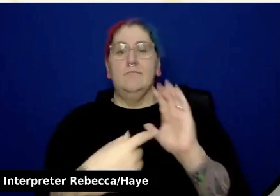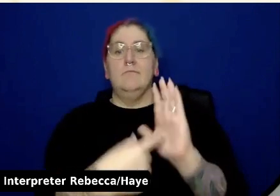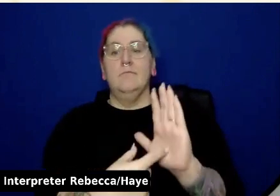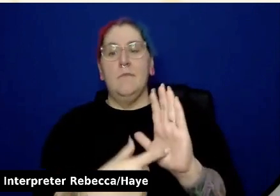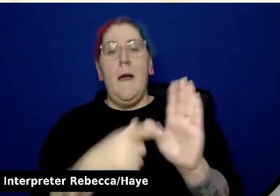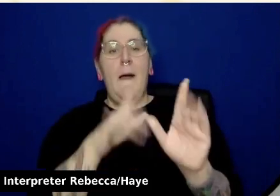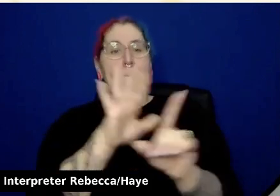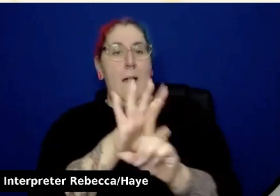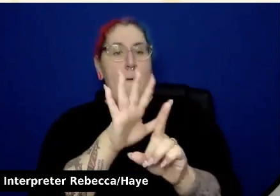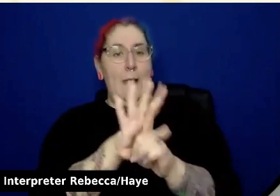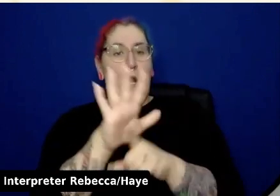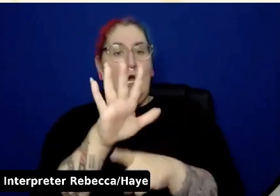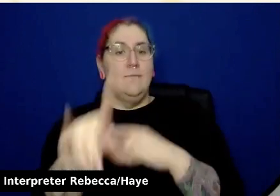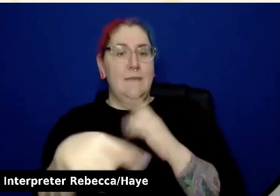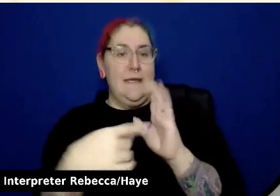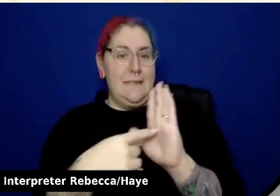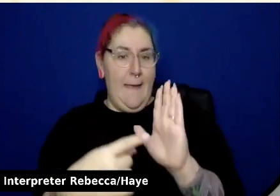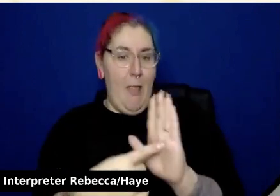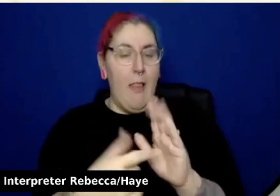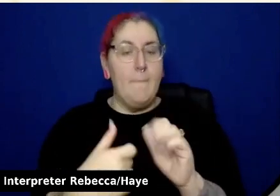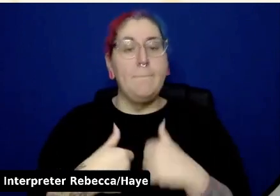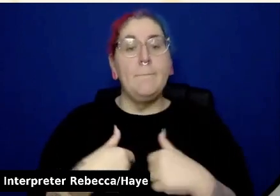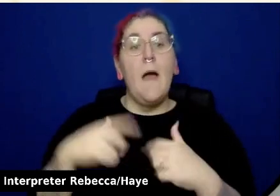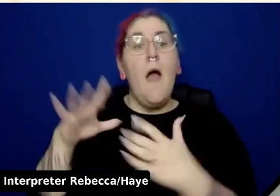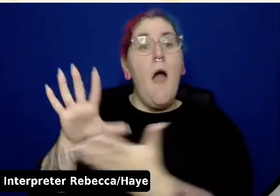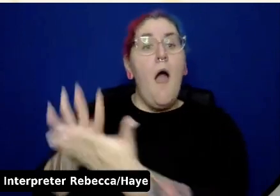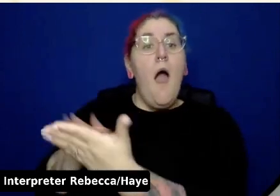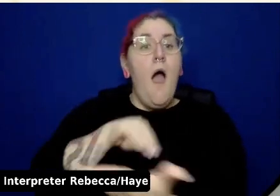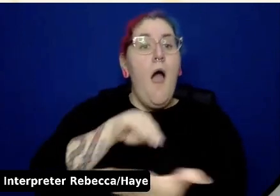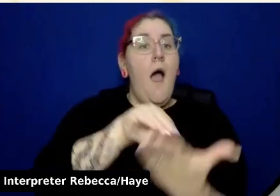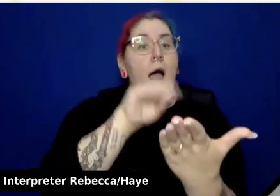I copied the code and tested it in the browser.